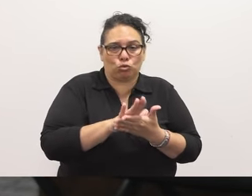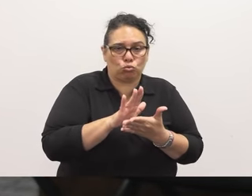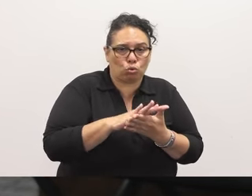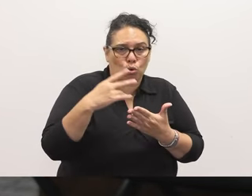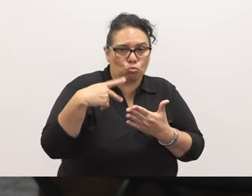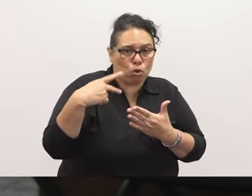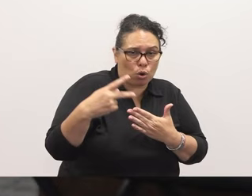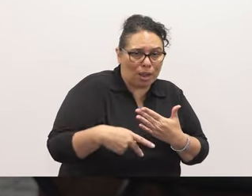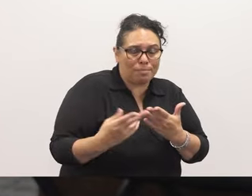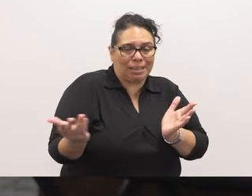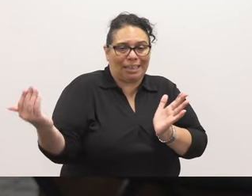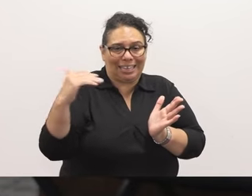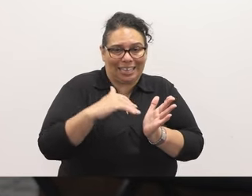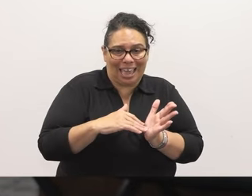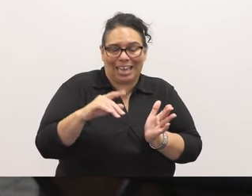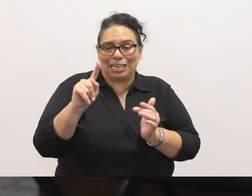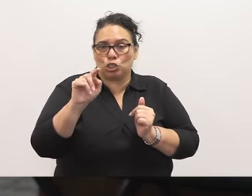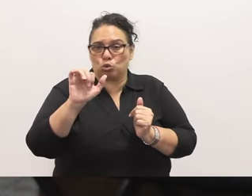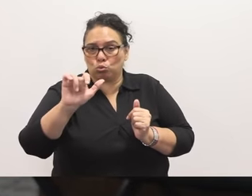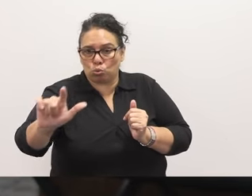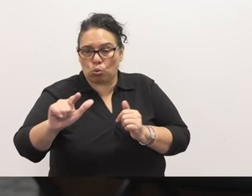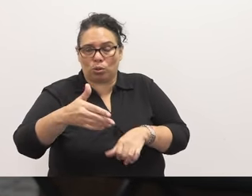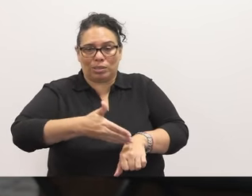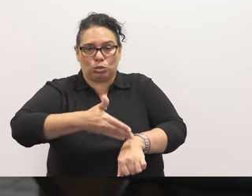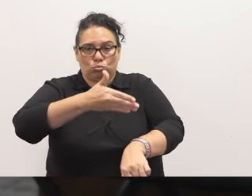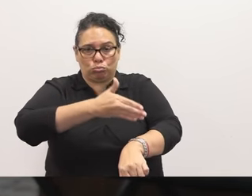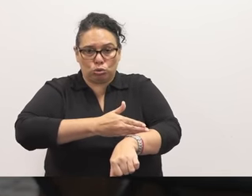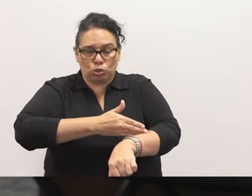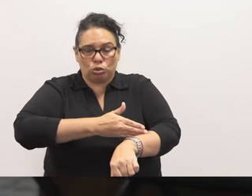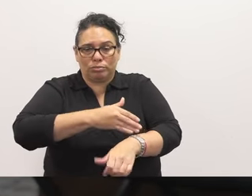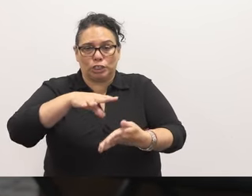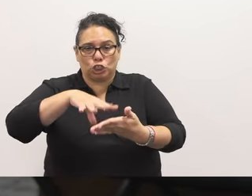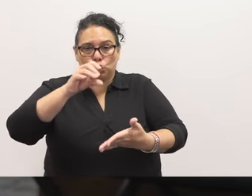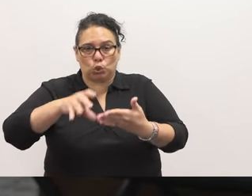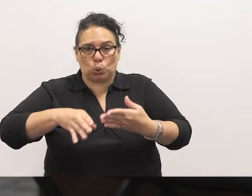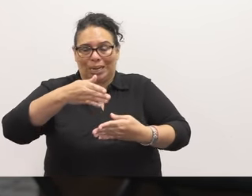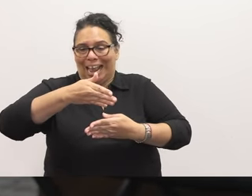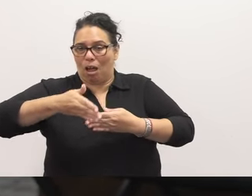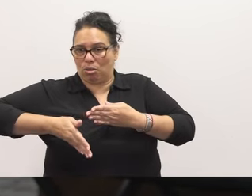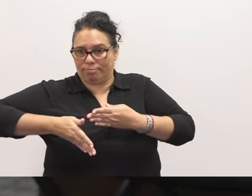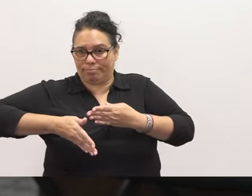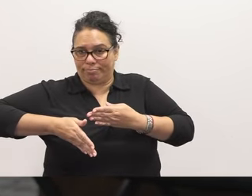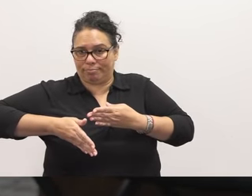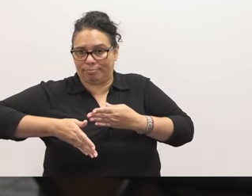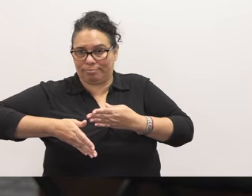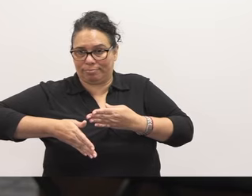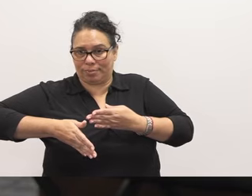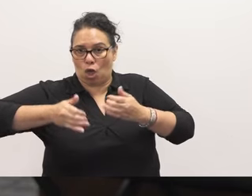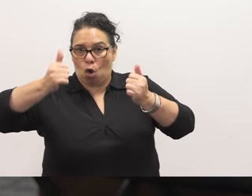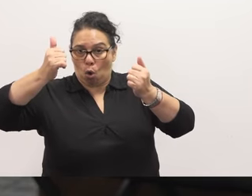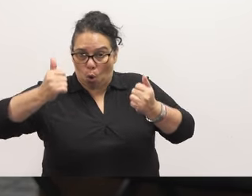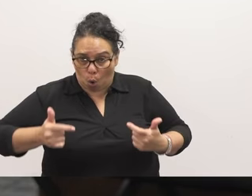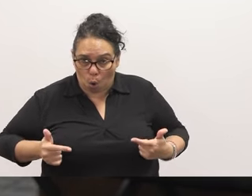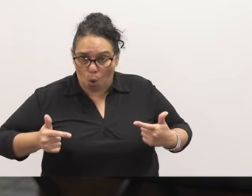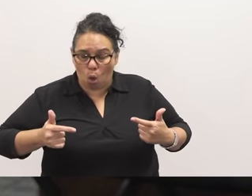once again as a tool to improve student outcomes. And all of these are undertones of the goals